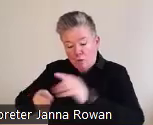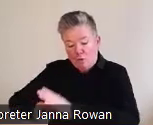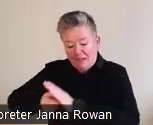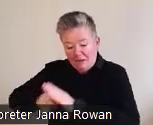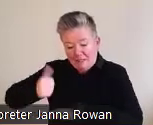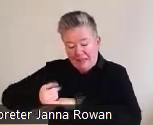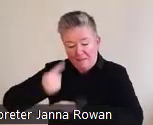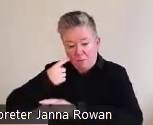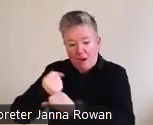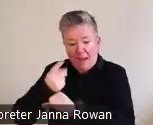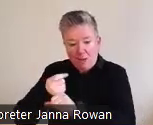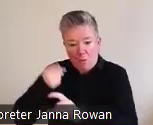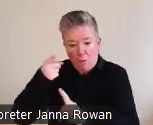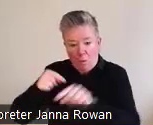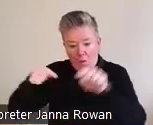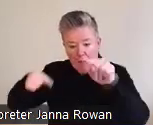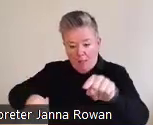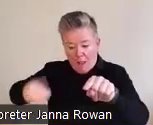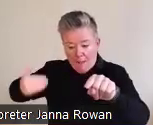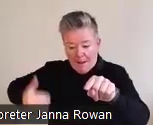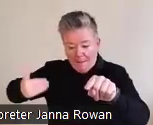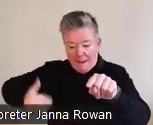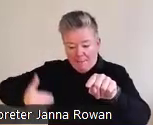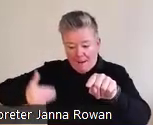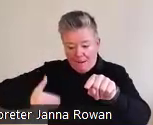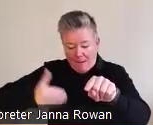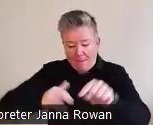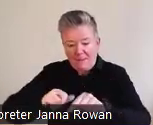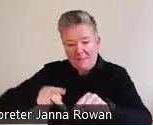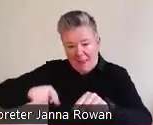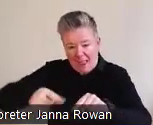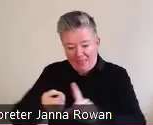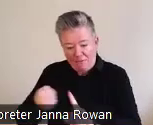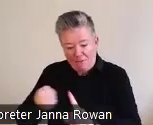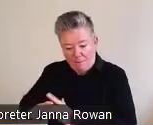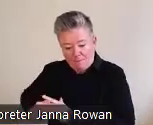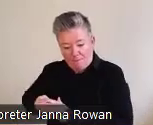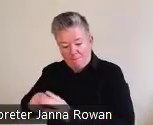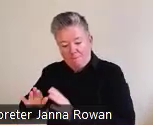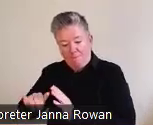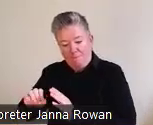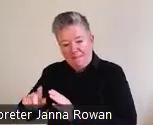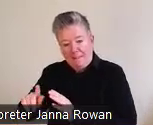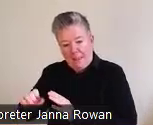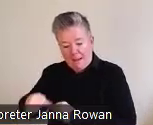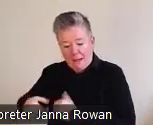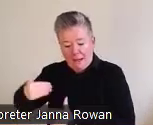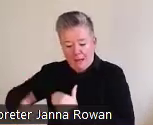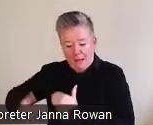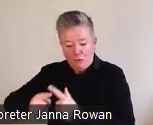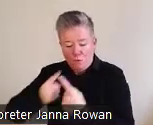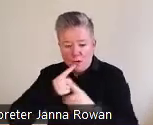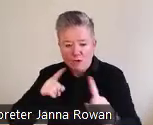for the annual goal. It truly is the path from baseline to achieving the goal.